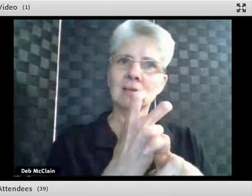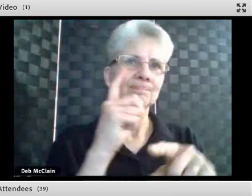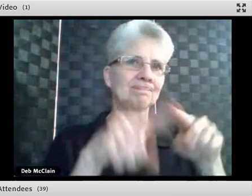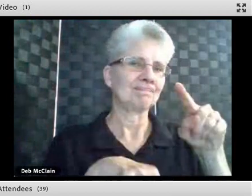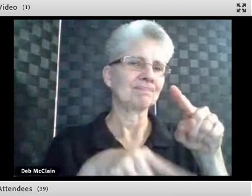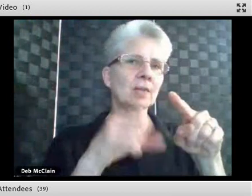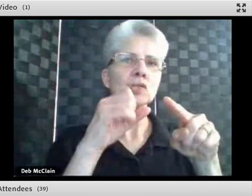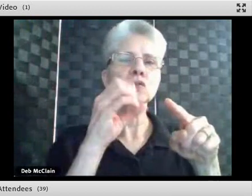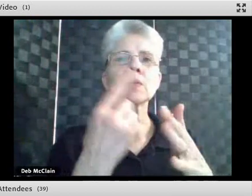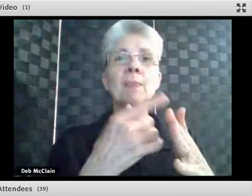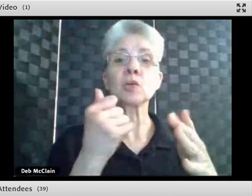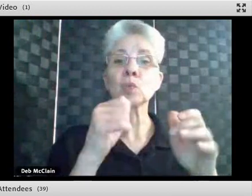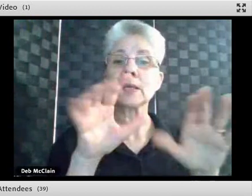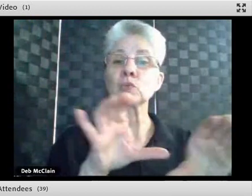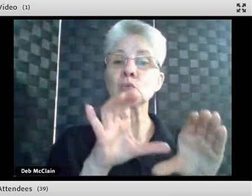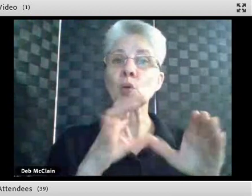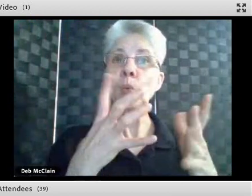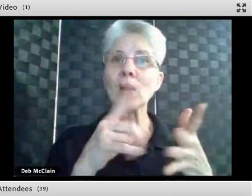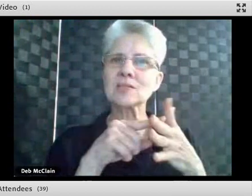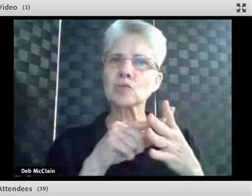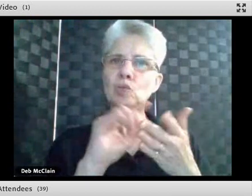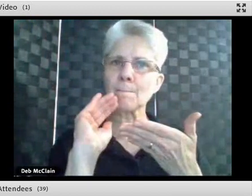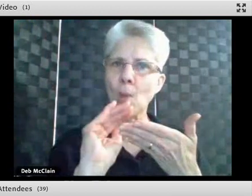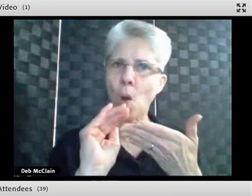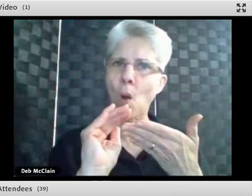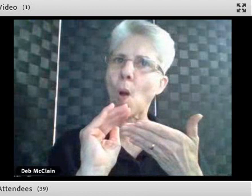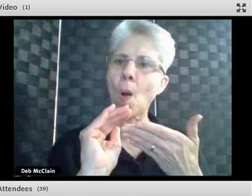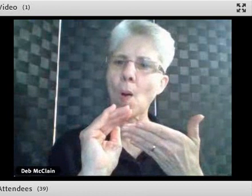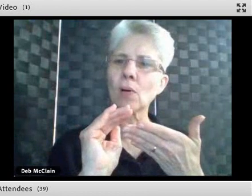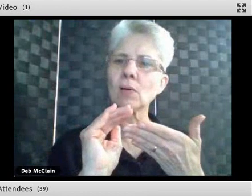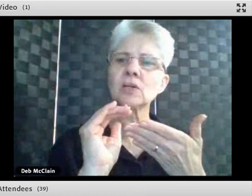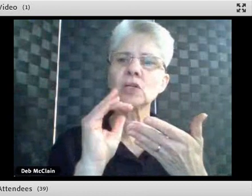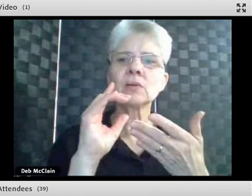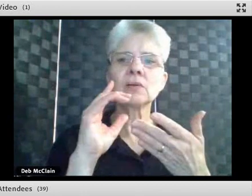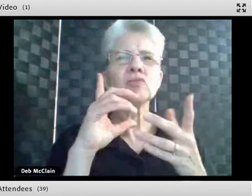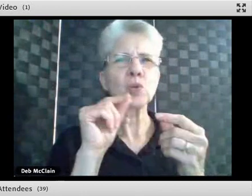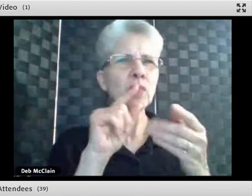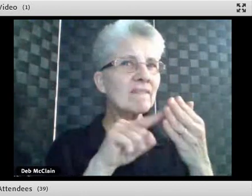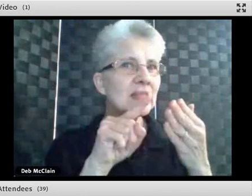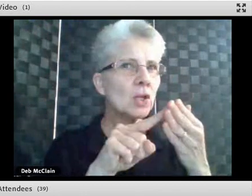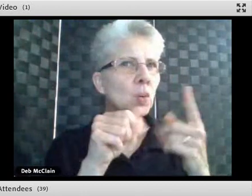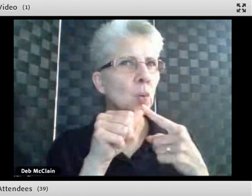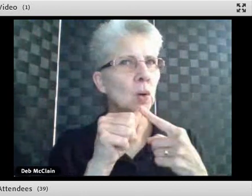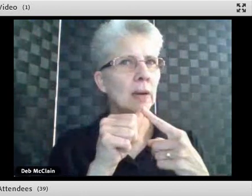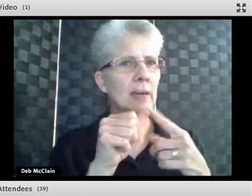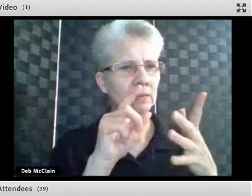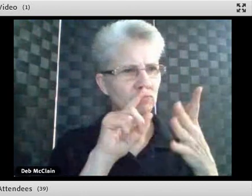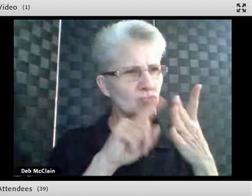So something that you can do is start small, you know? Do that inventory. Actually track down everything.